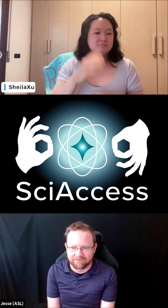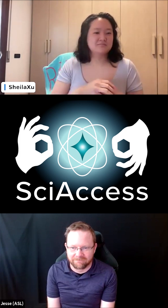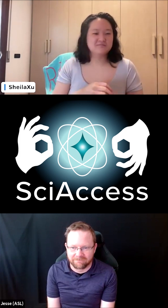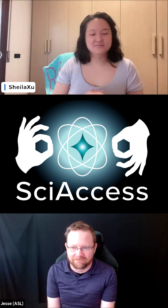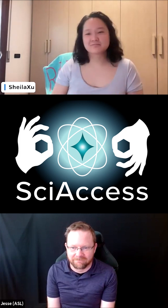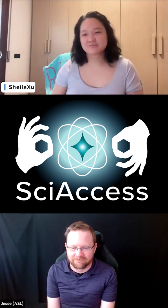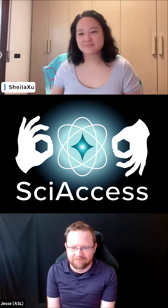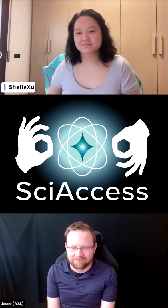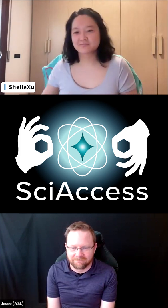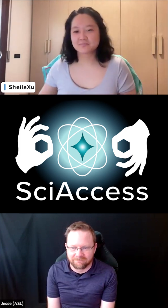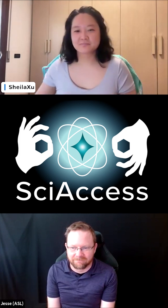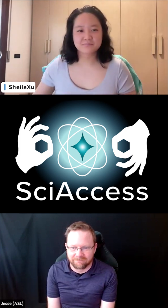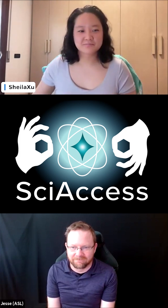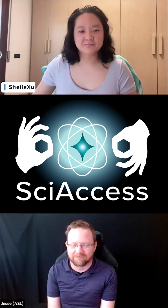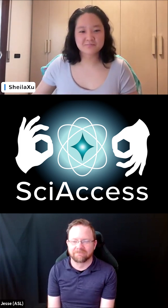Sparkly off the cheek.